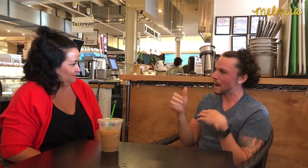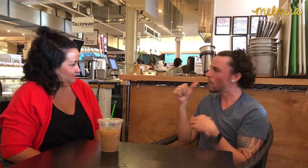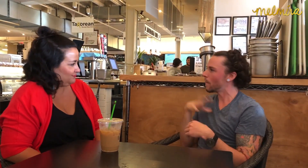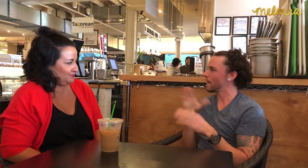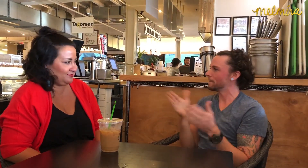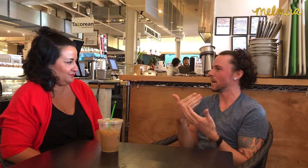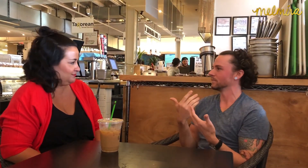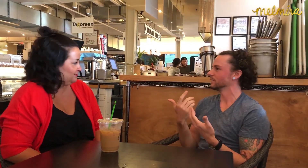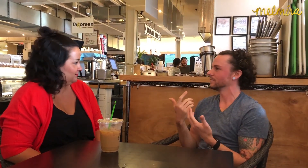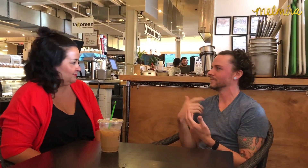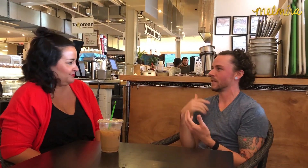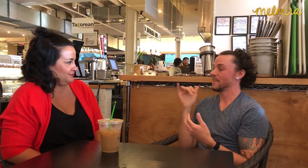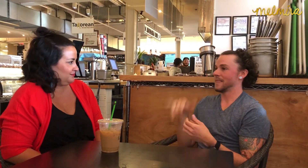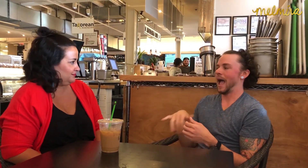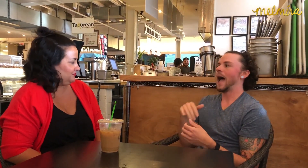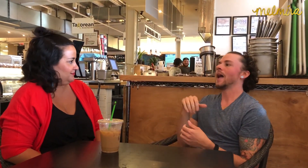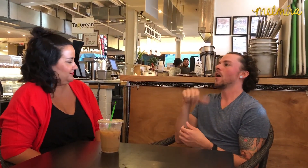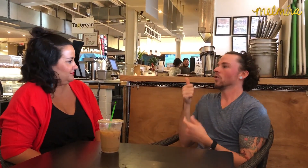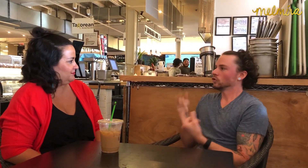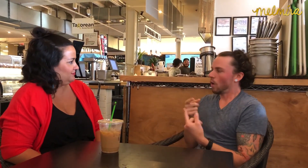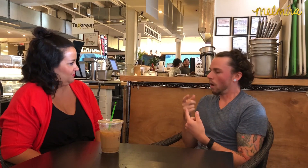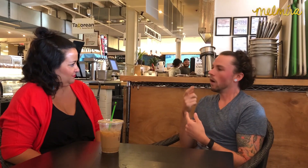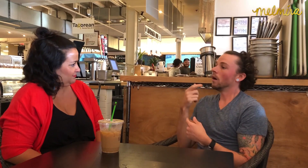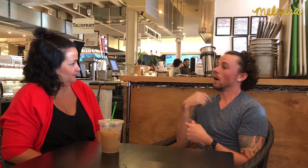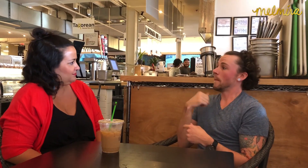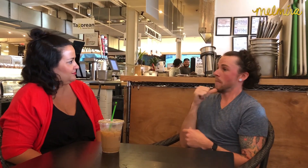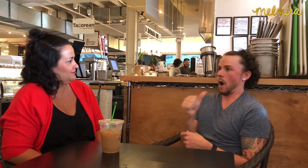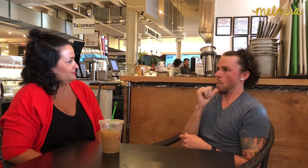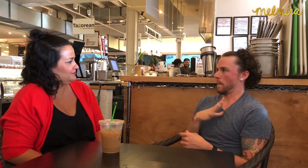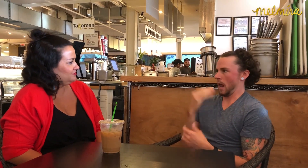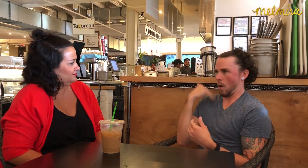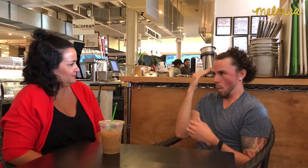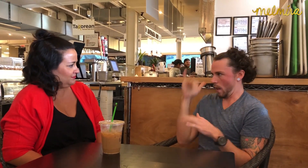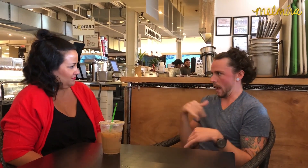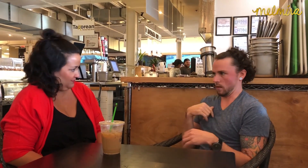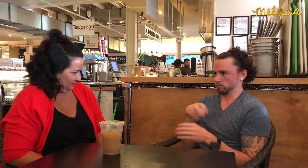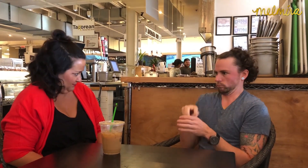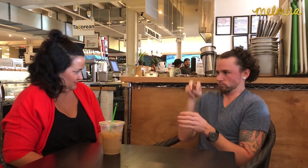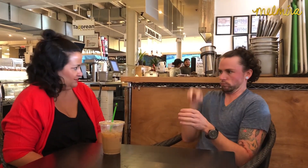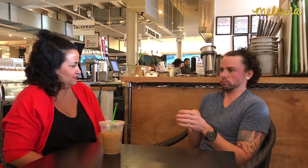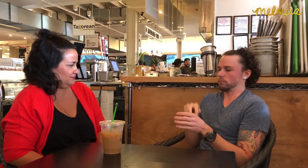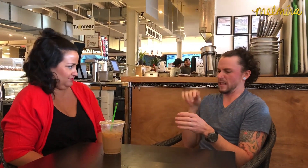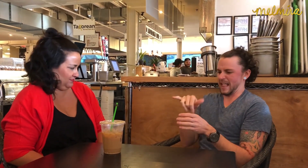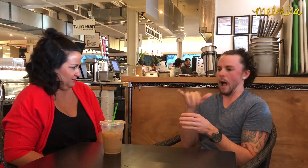either as a man or a woman. I also struggled with that. I'm not a woman and I know that much.